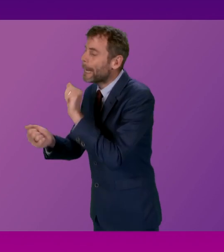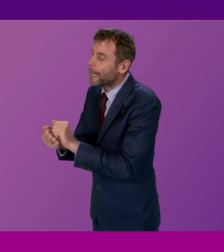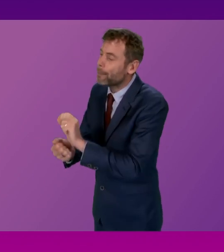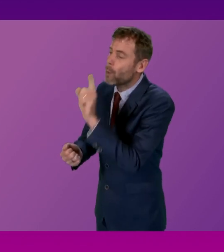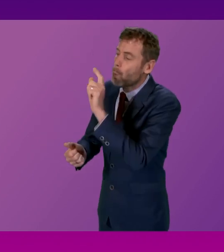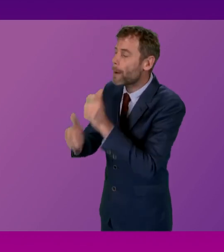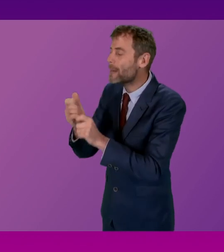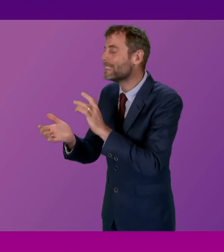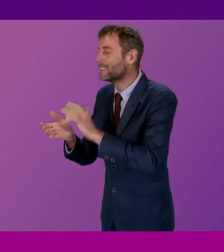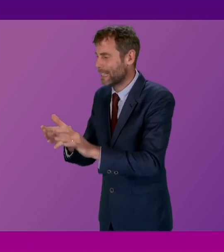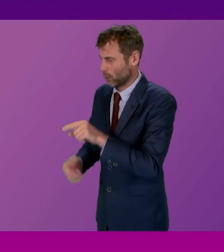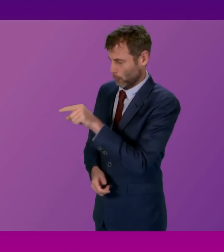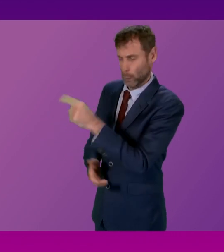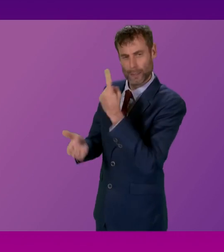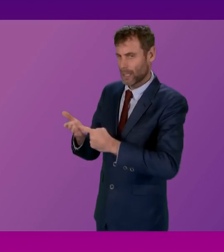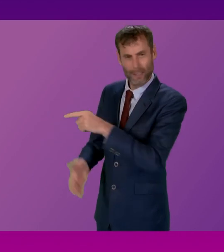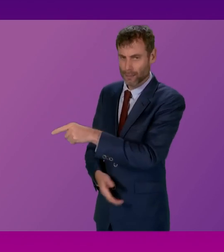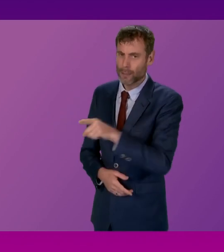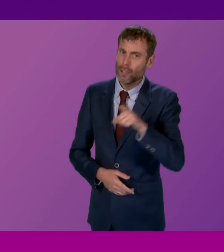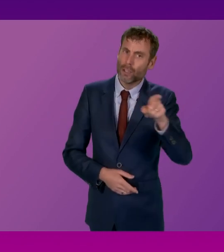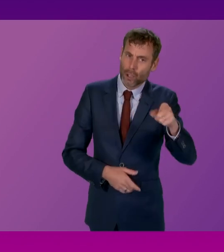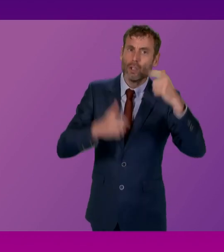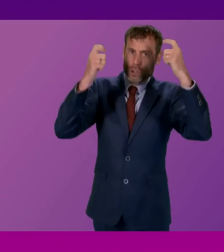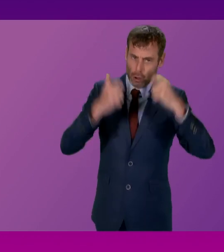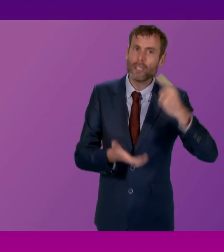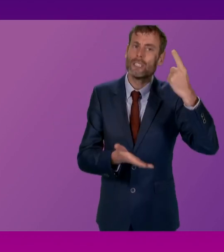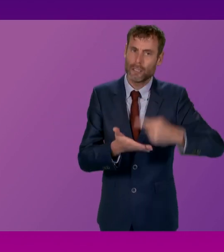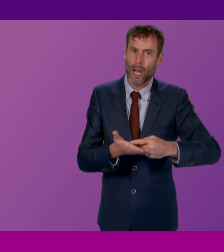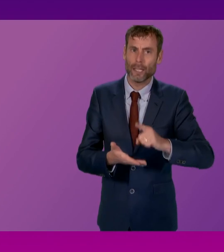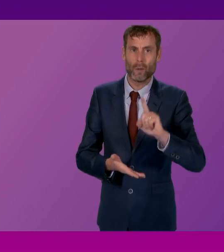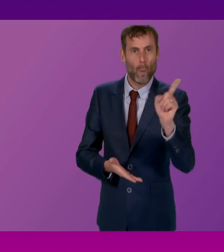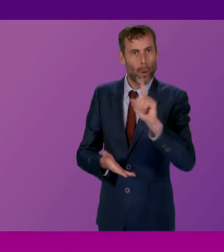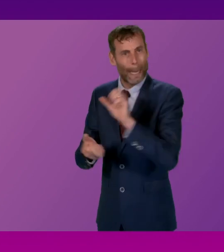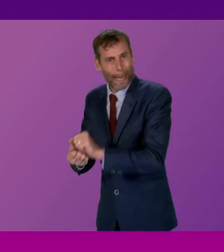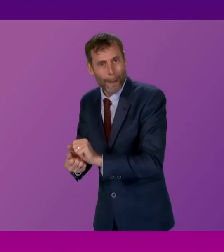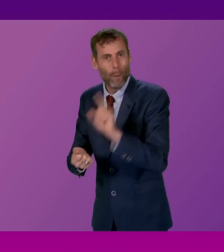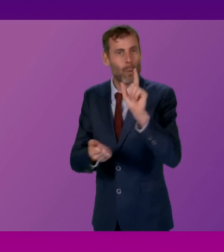what is relevant. Once again, this is about the conduct of the Scottish Government.